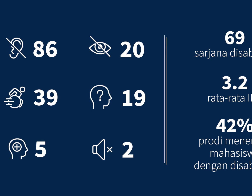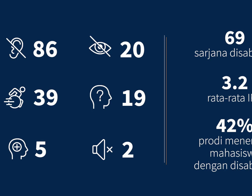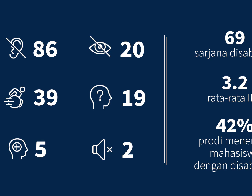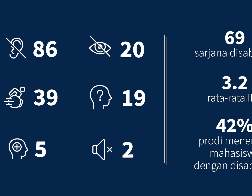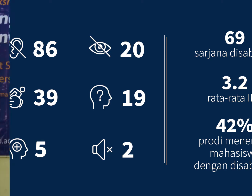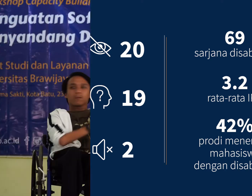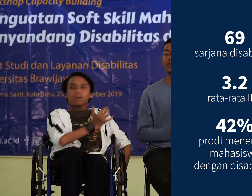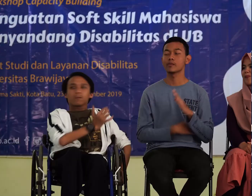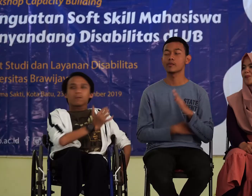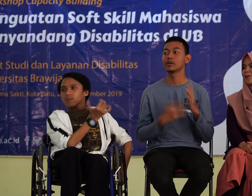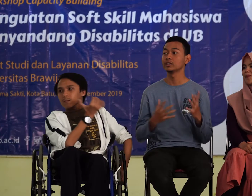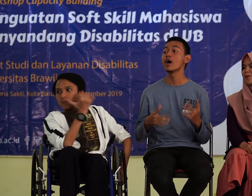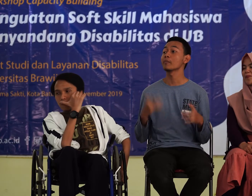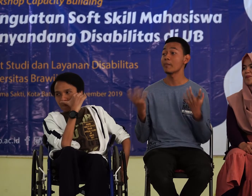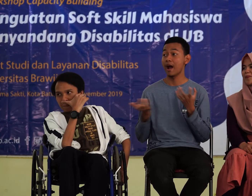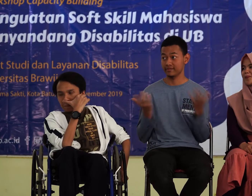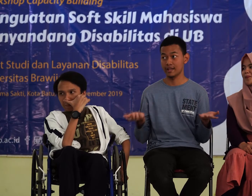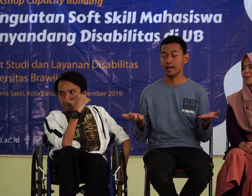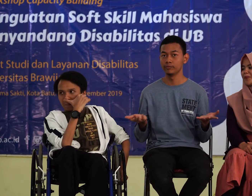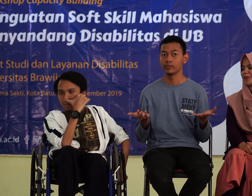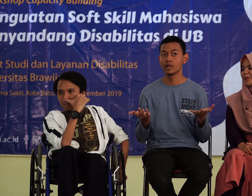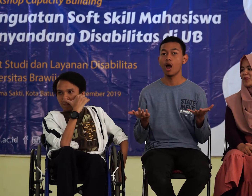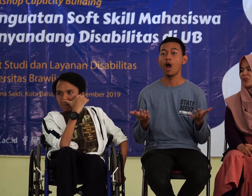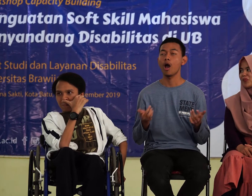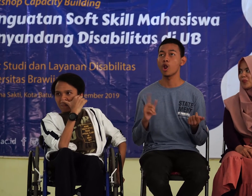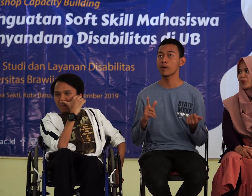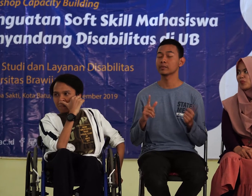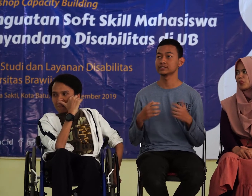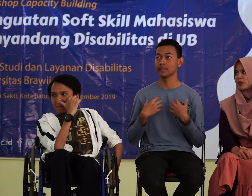Now they have been absorbed in various job sectors.